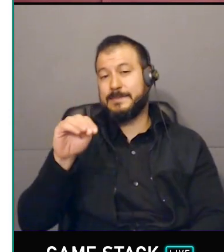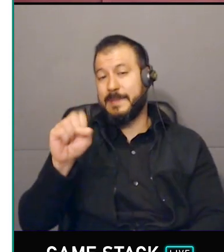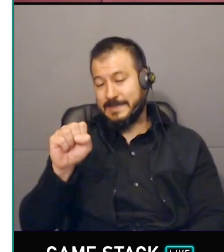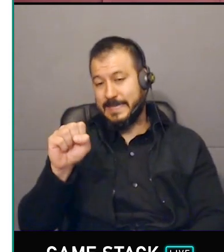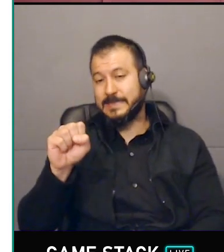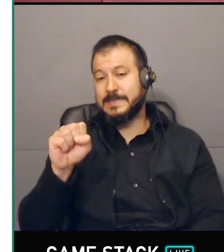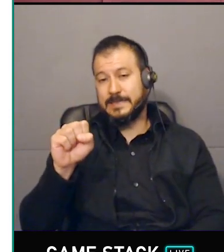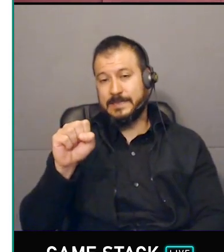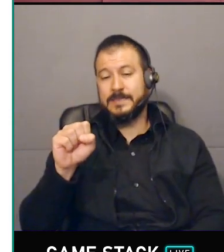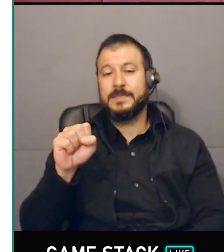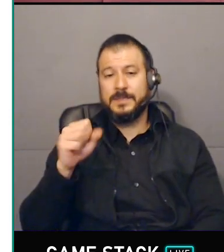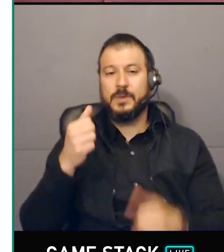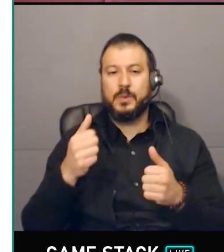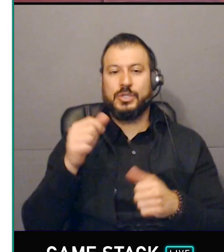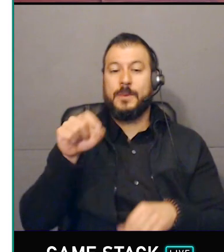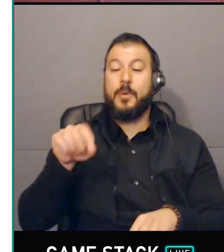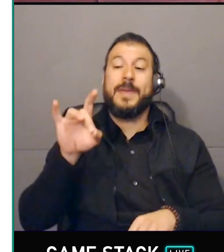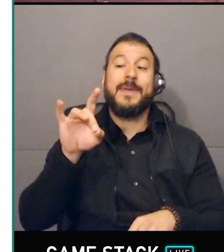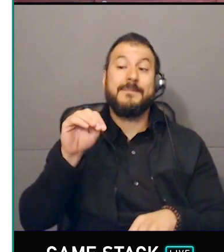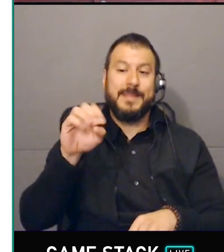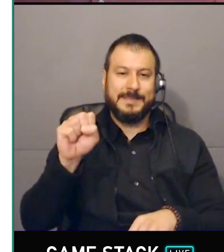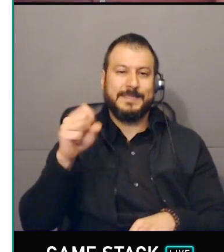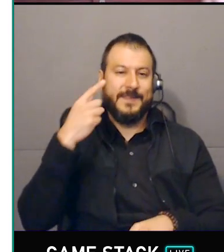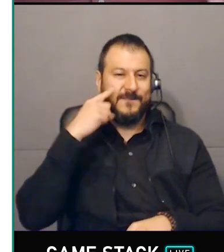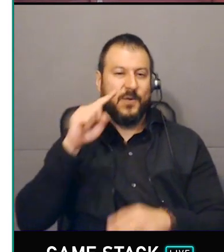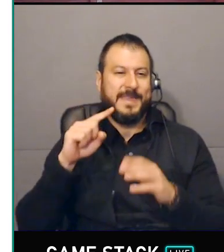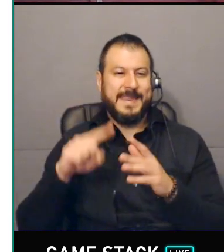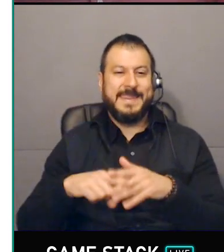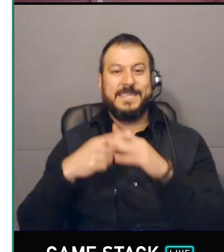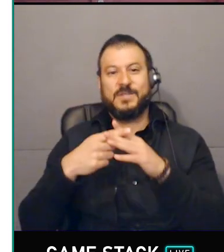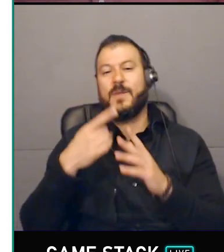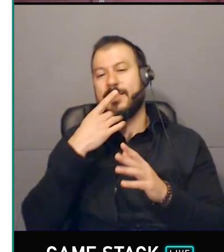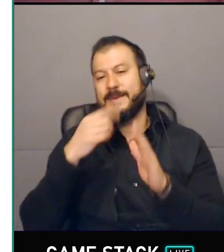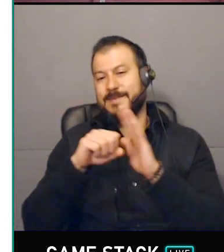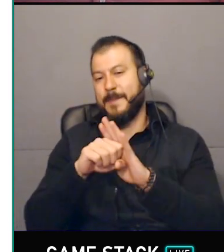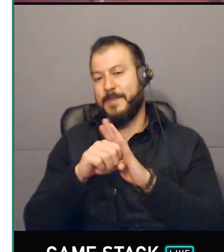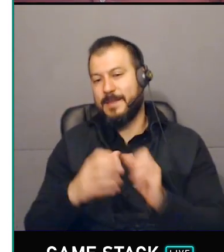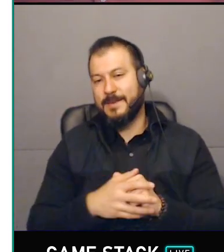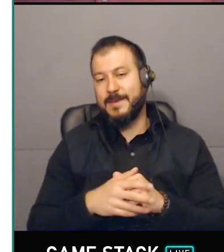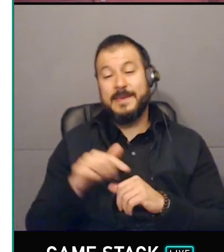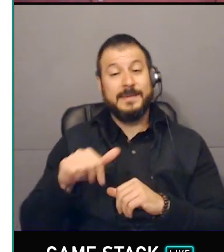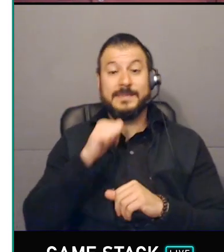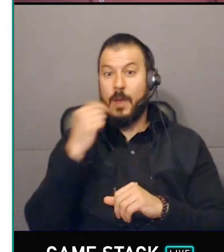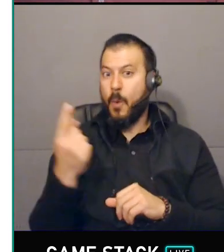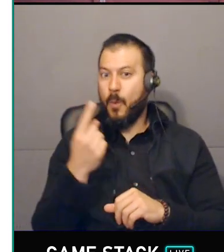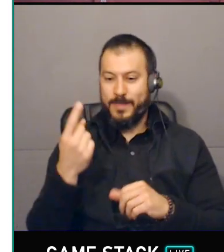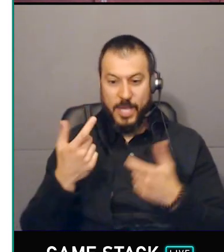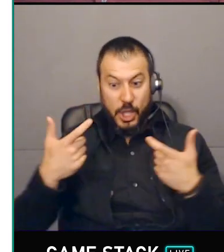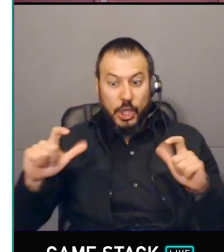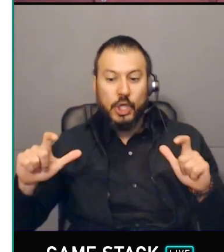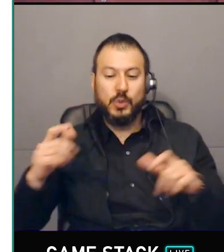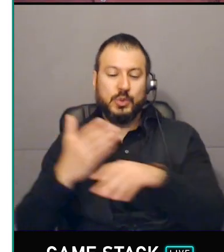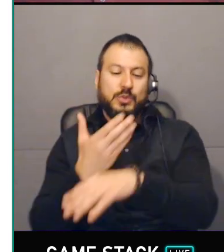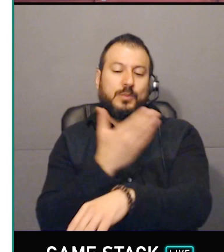of which 0.8 milliseconds is for the initial light sampling, and this is not only a huge improvement in sort of.